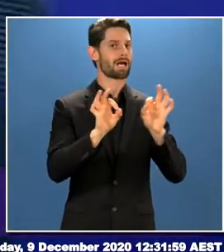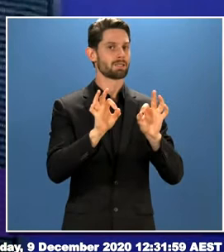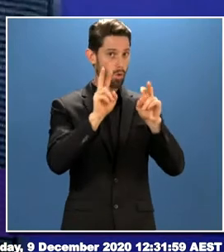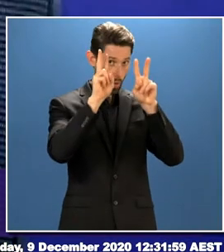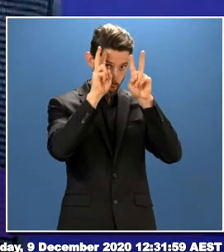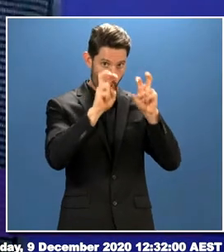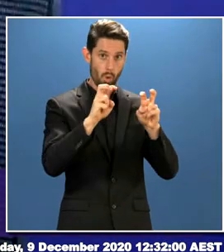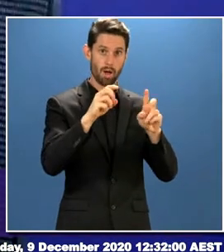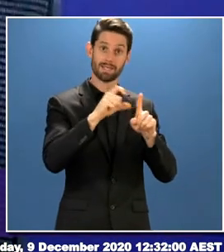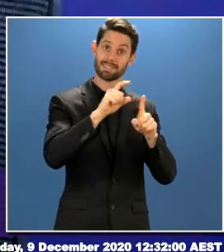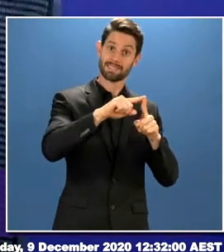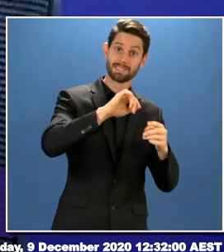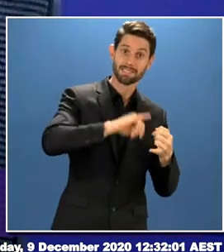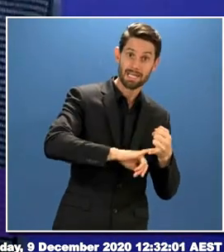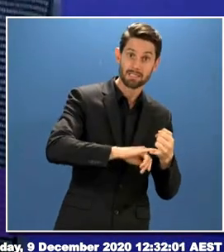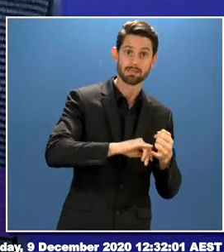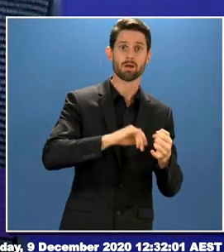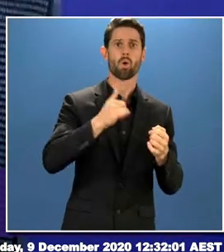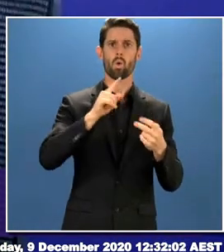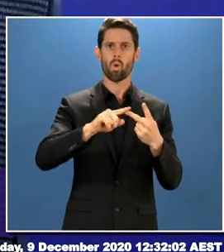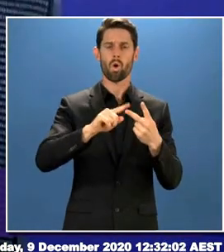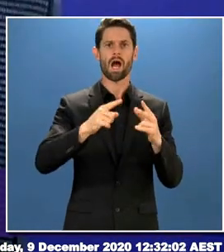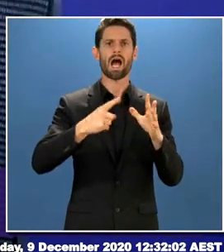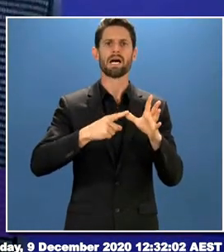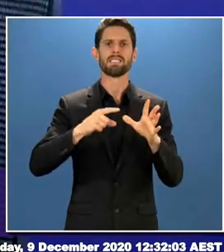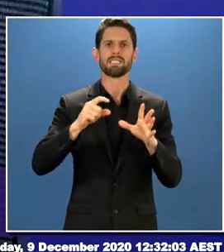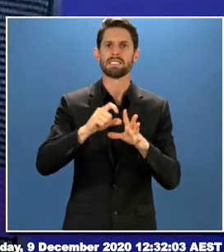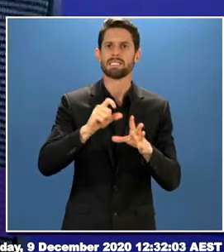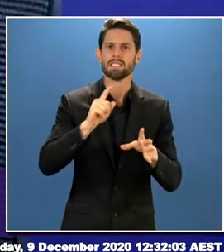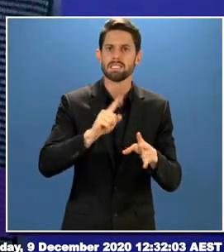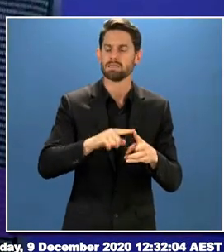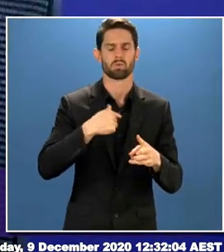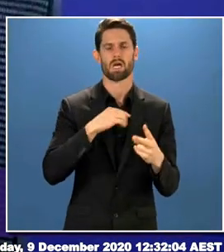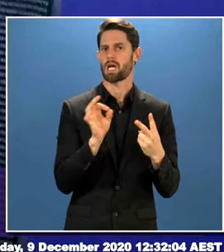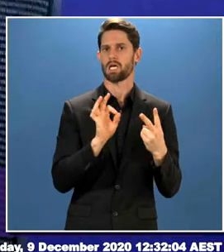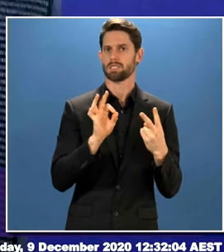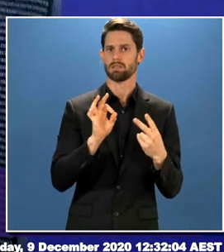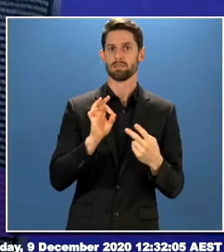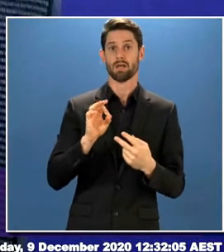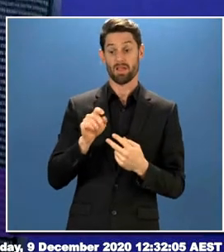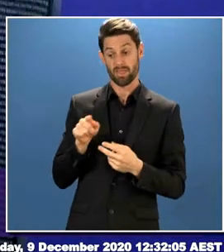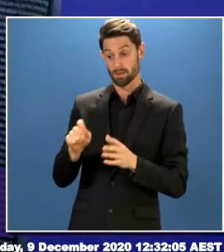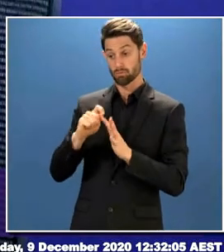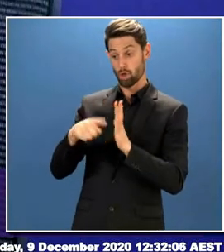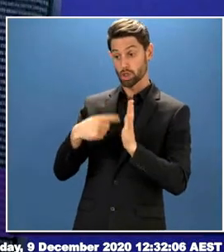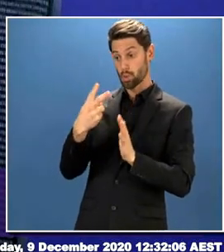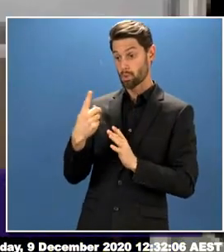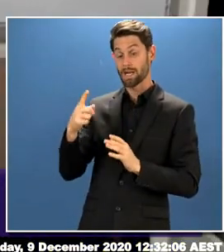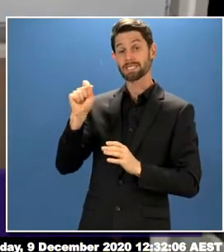We do have clients now who can access Project 21 through their NDIS plans.